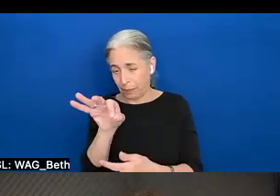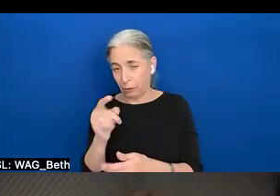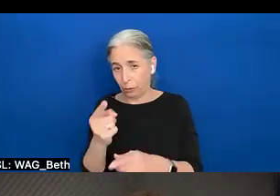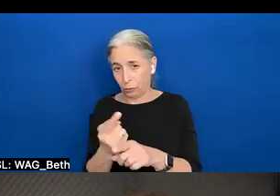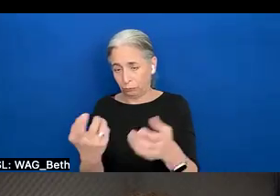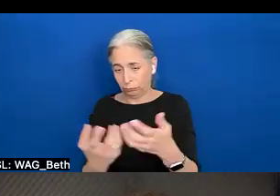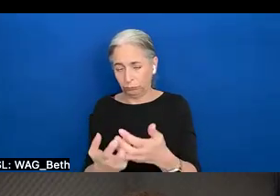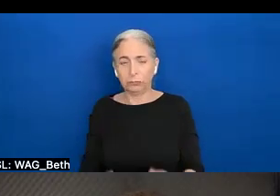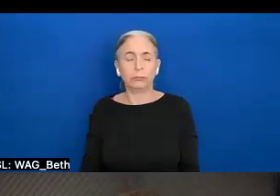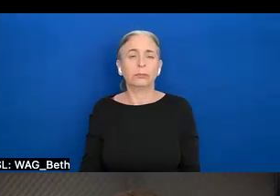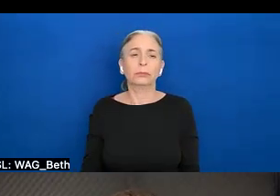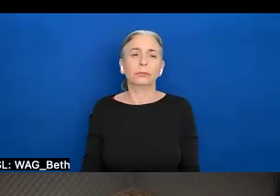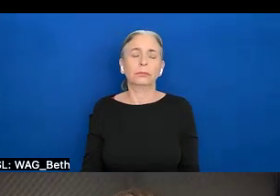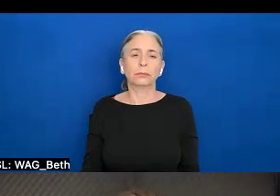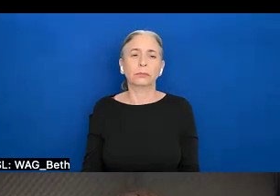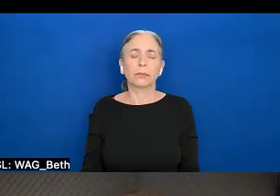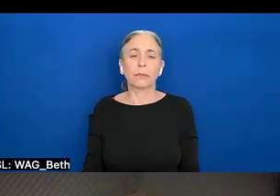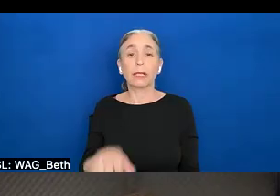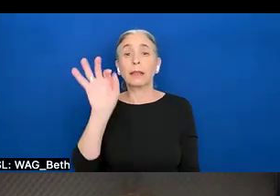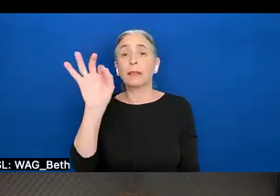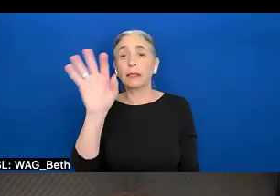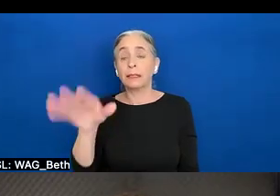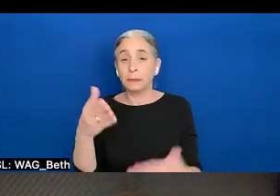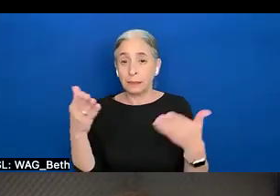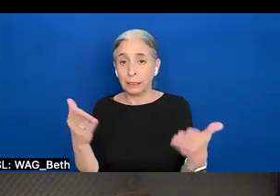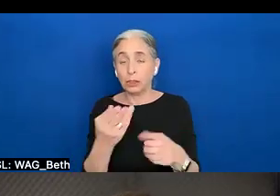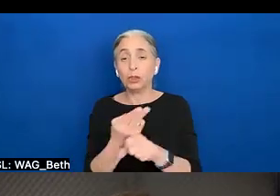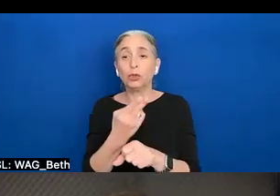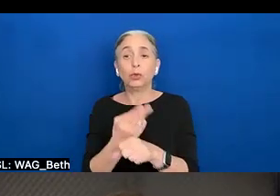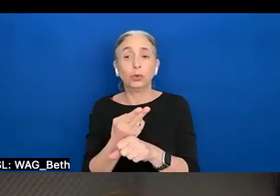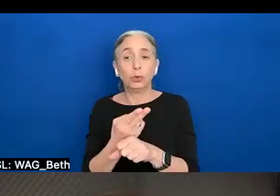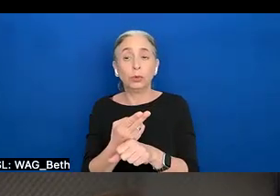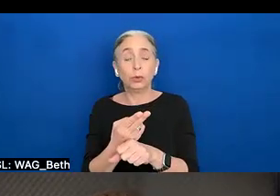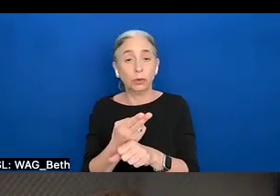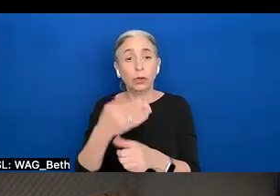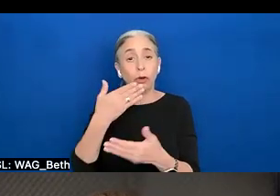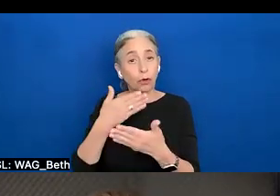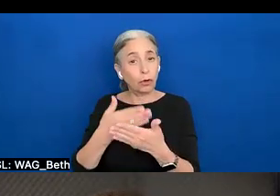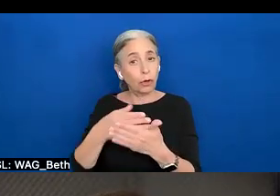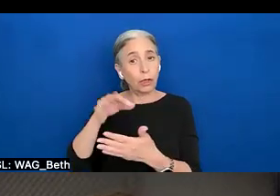So, the tips here are to use a good font that contains